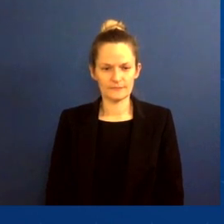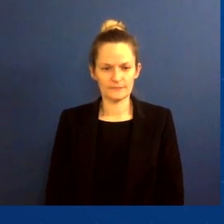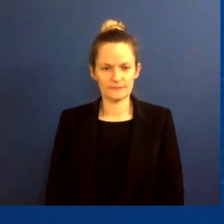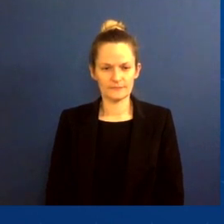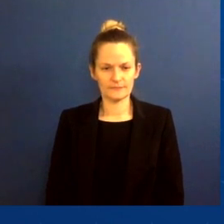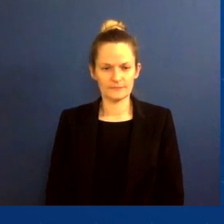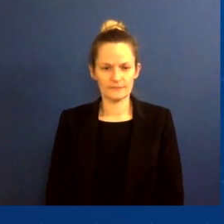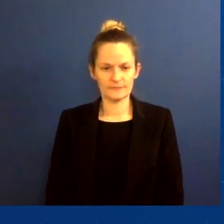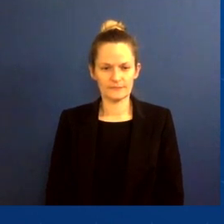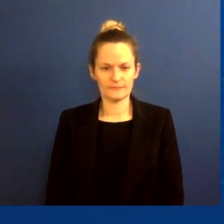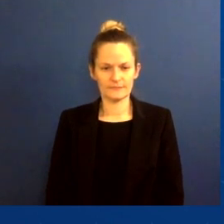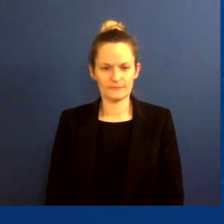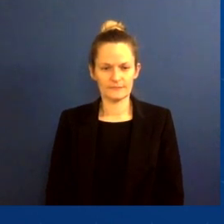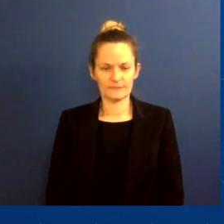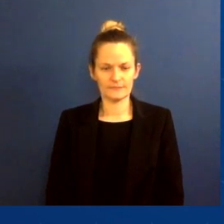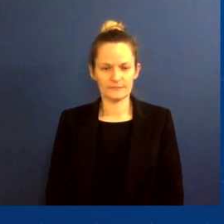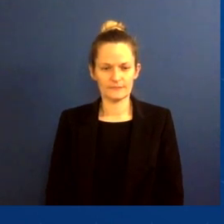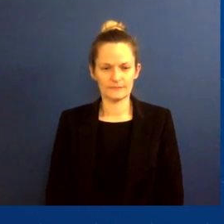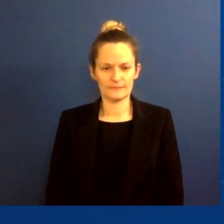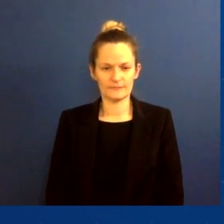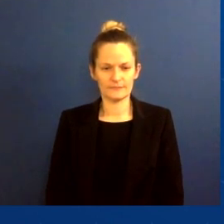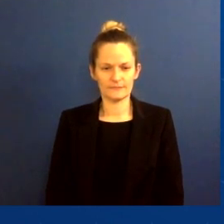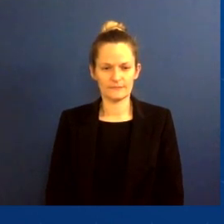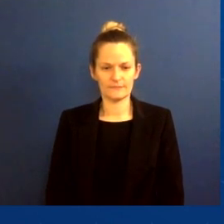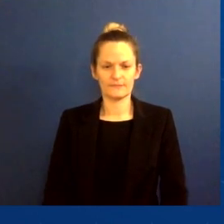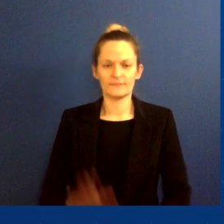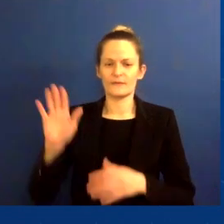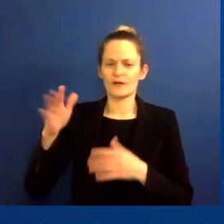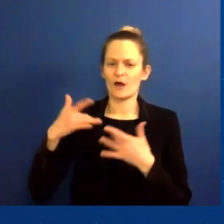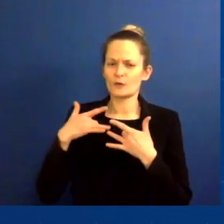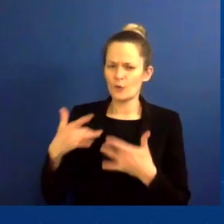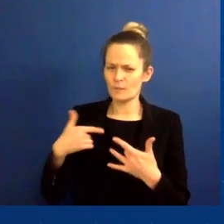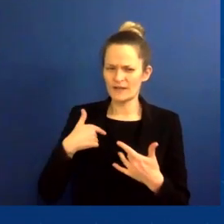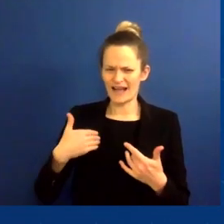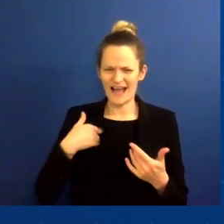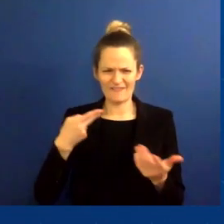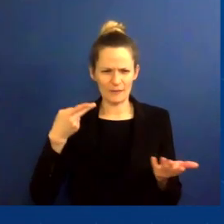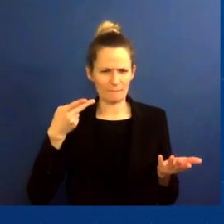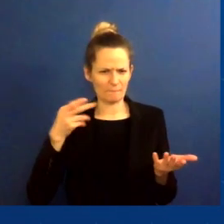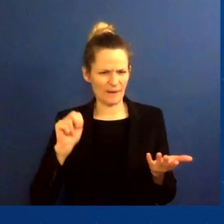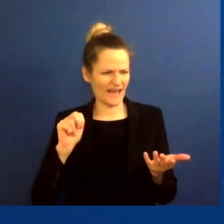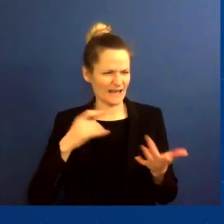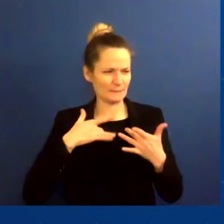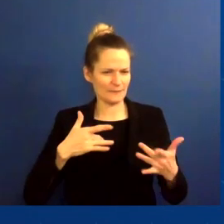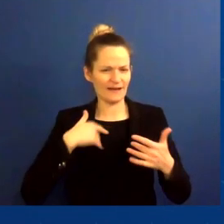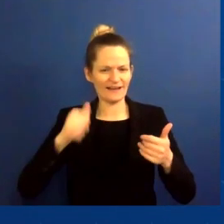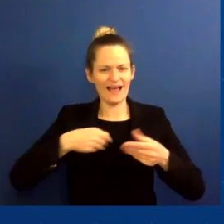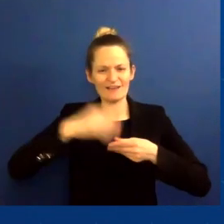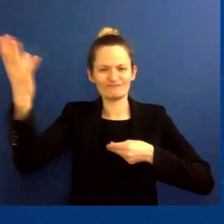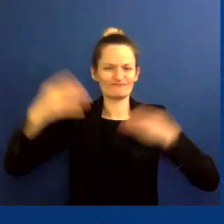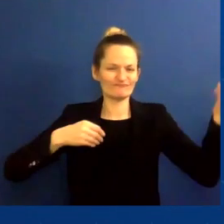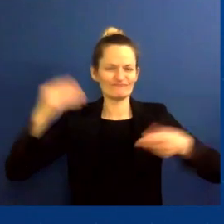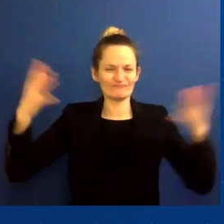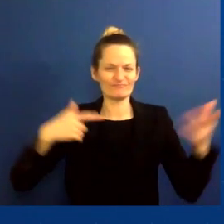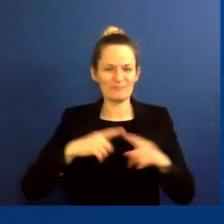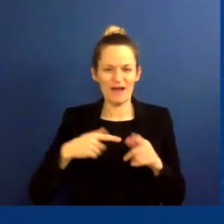Now, usually you have a pen to give out to everybody around you, but we didn't have enough pens to bring with us. So, I'm going to sign this order,